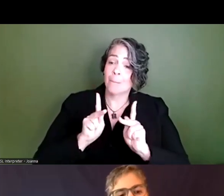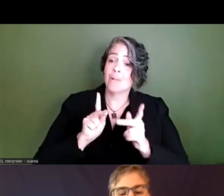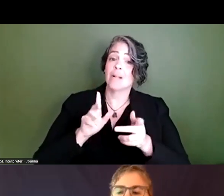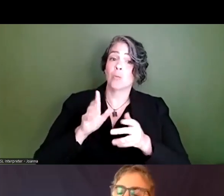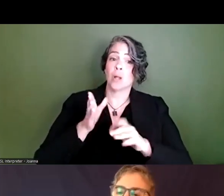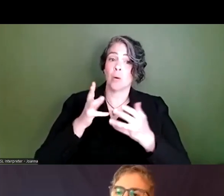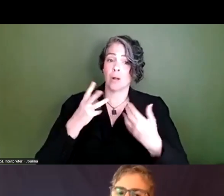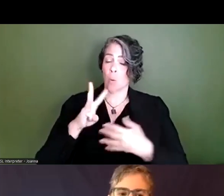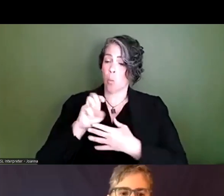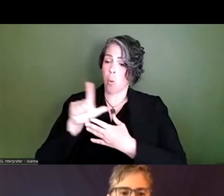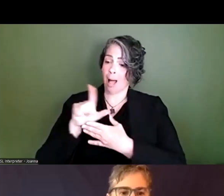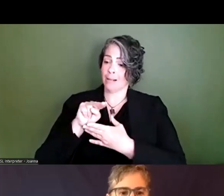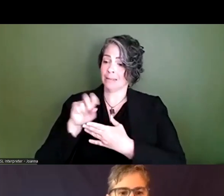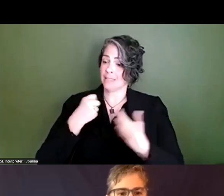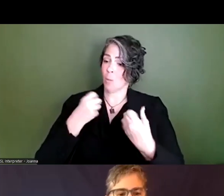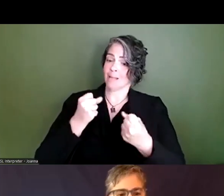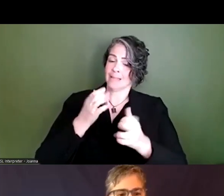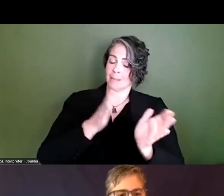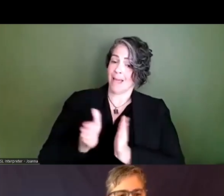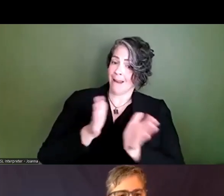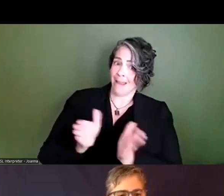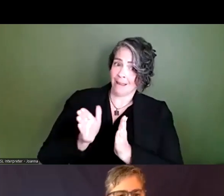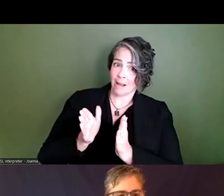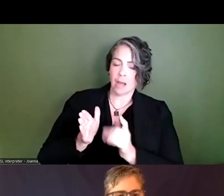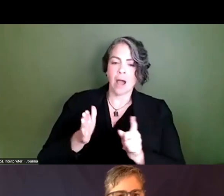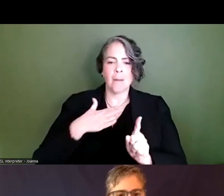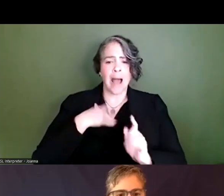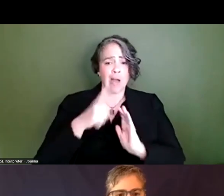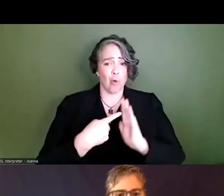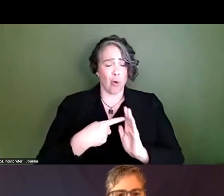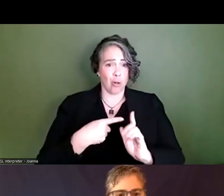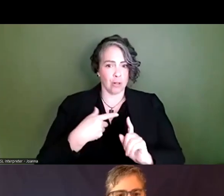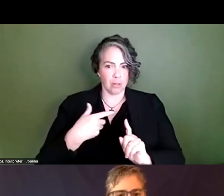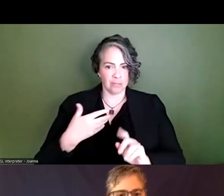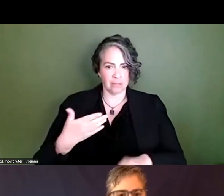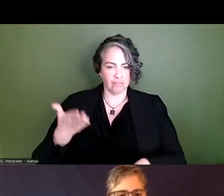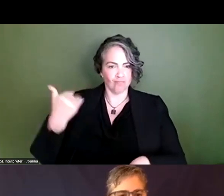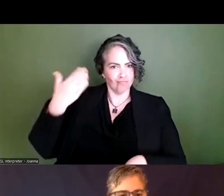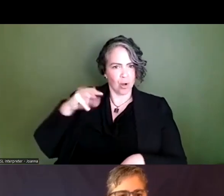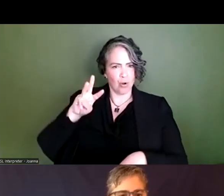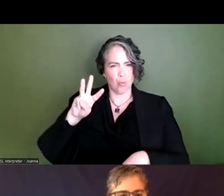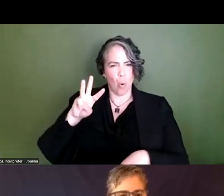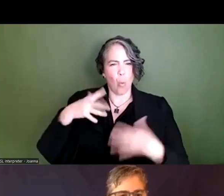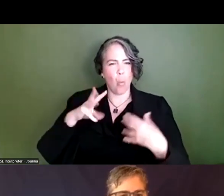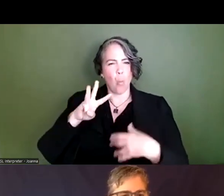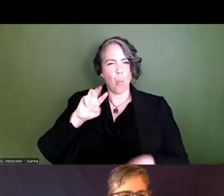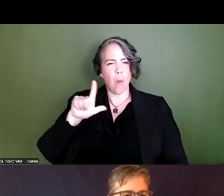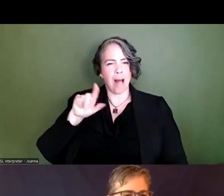say - I never learned about WRAP (wellness recovery action planning) in all my years of,